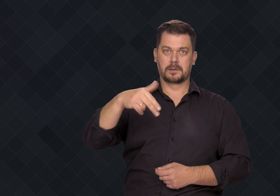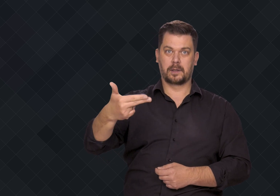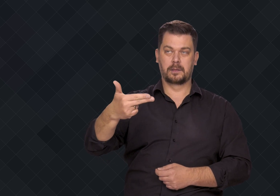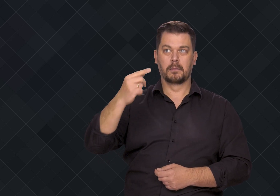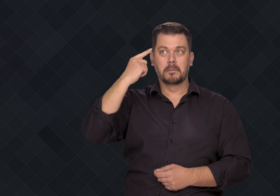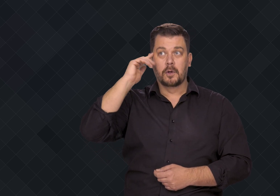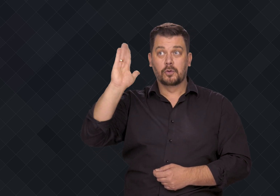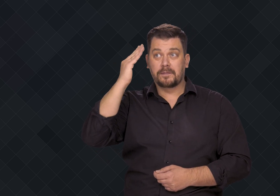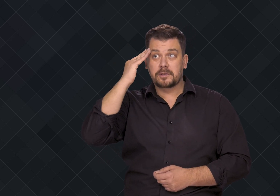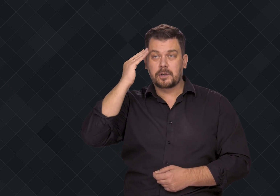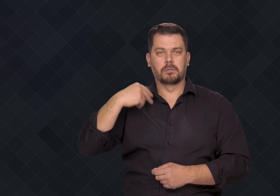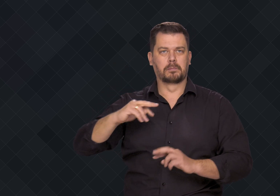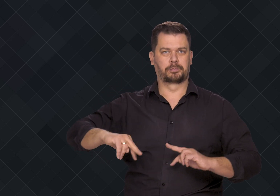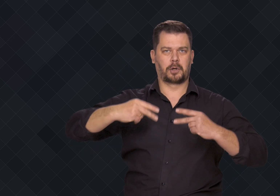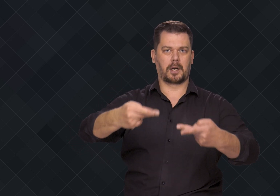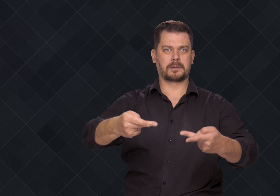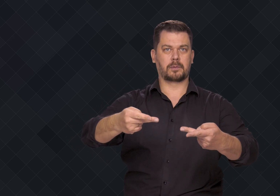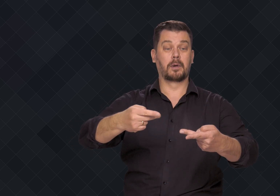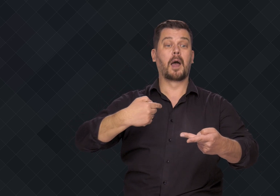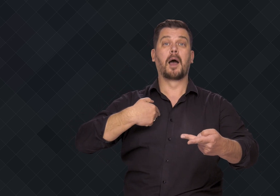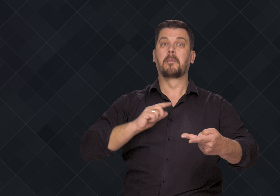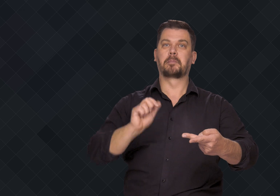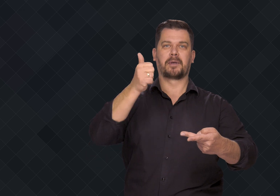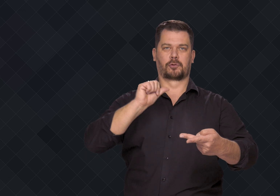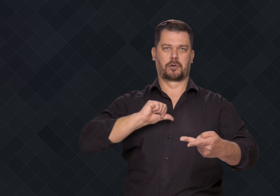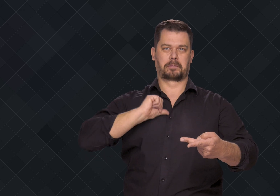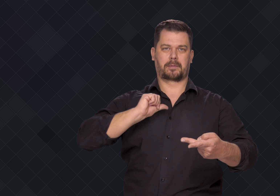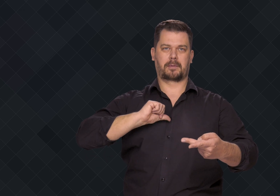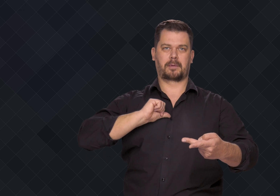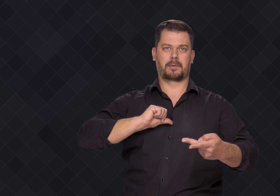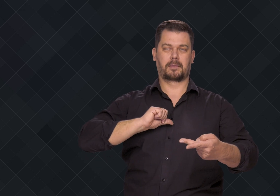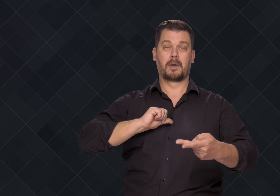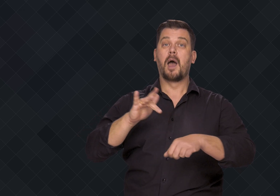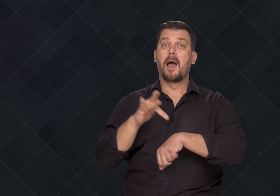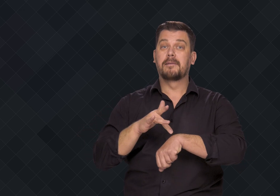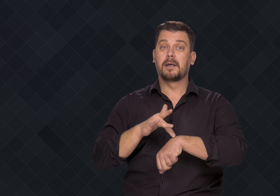started implementing the knowledge they acquired, trying it on themselves. The result: